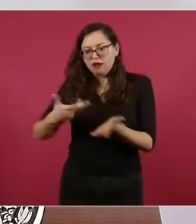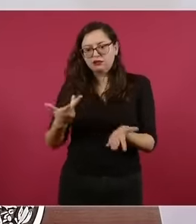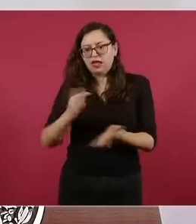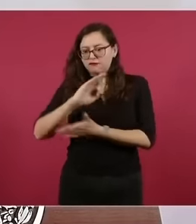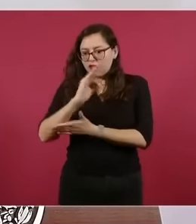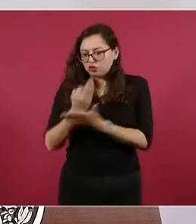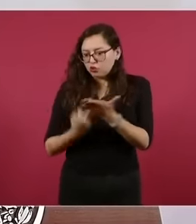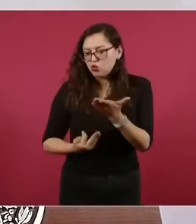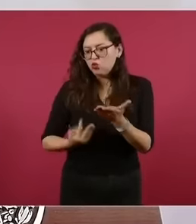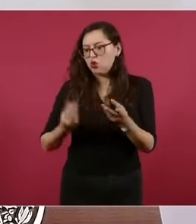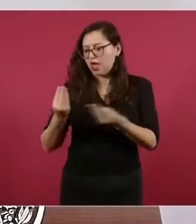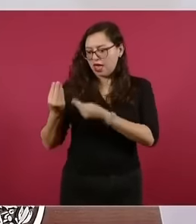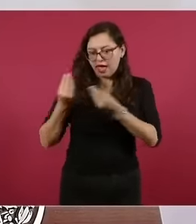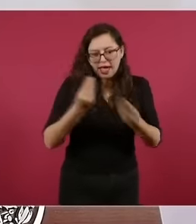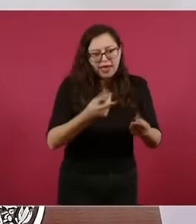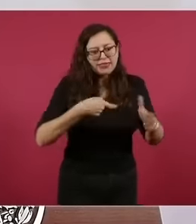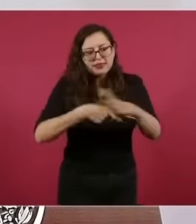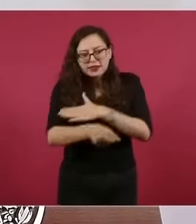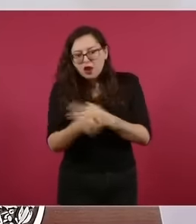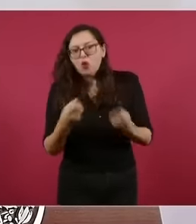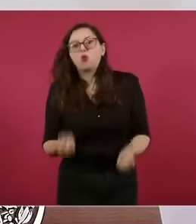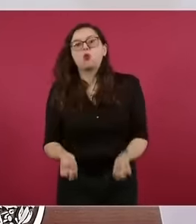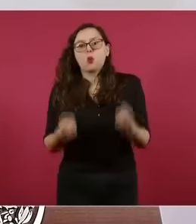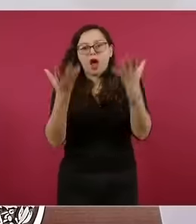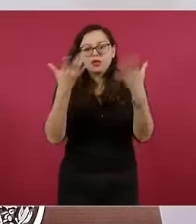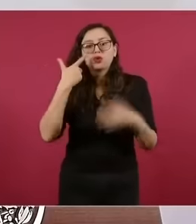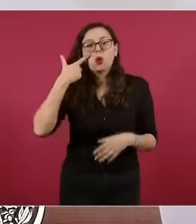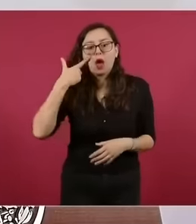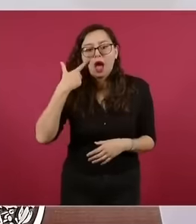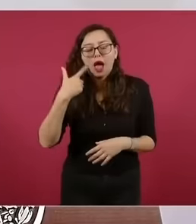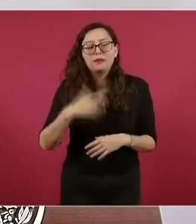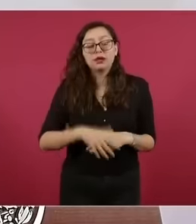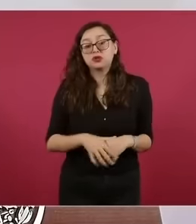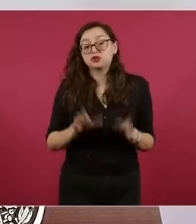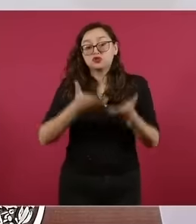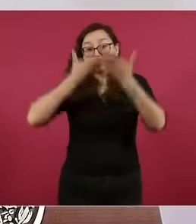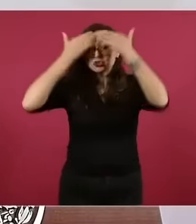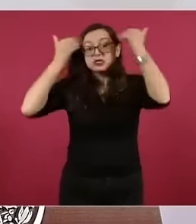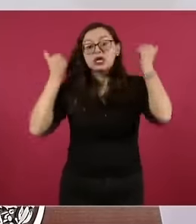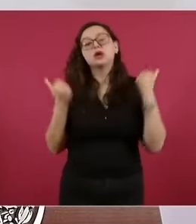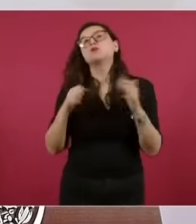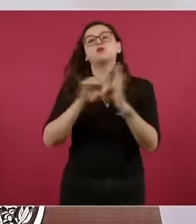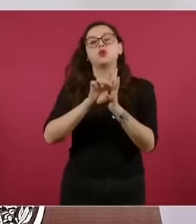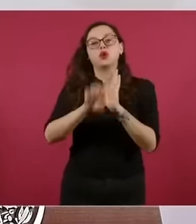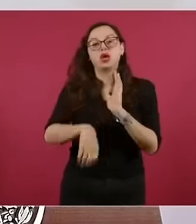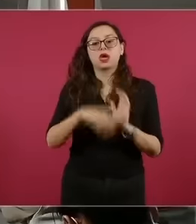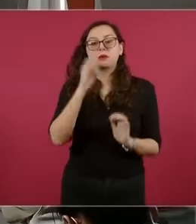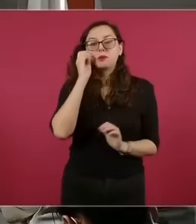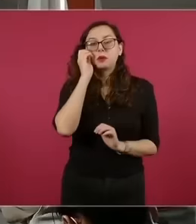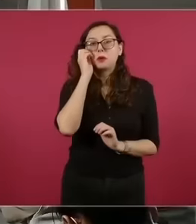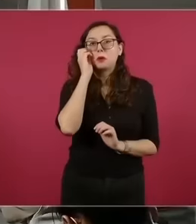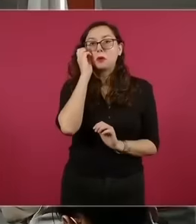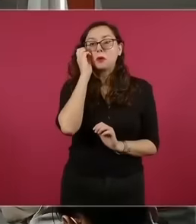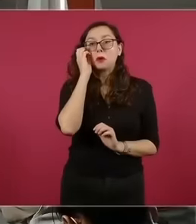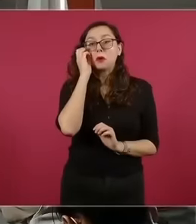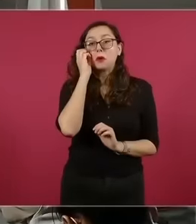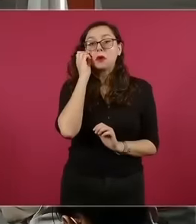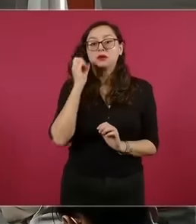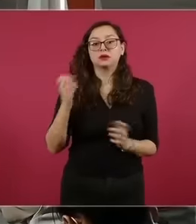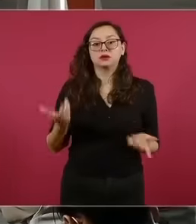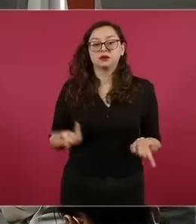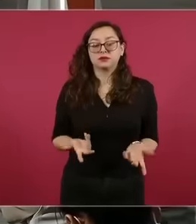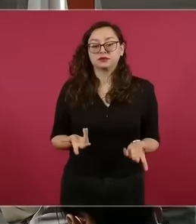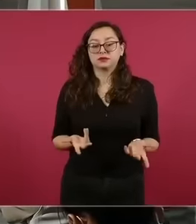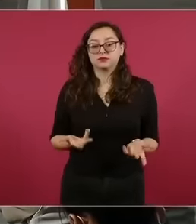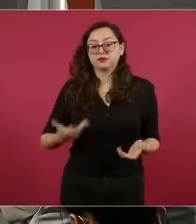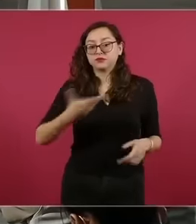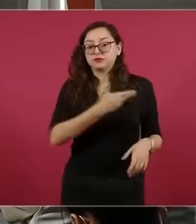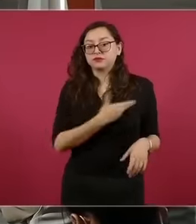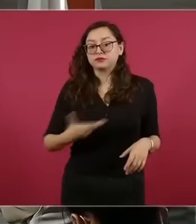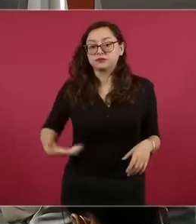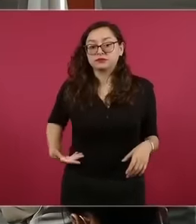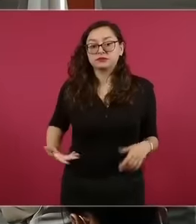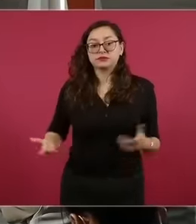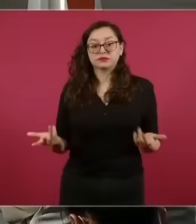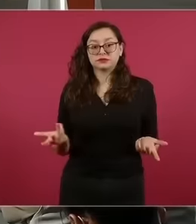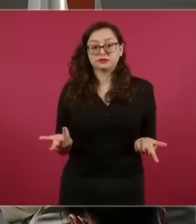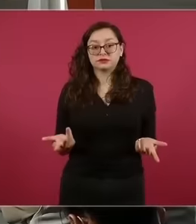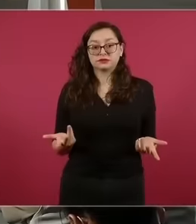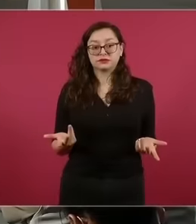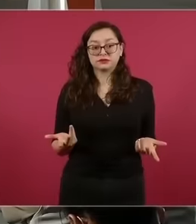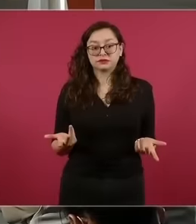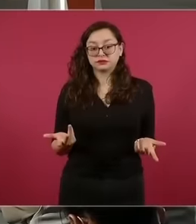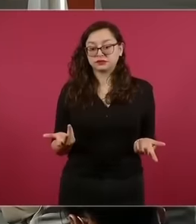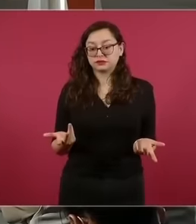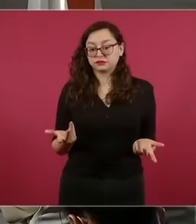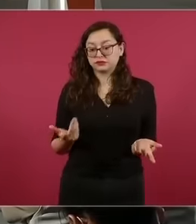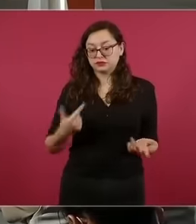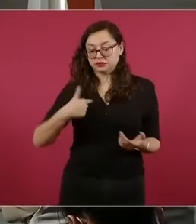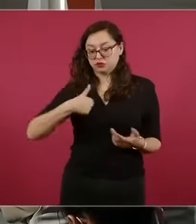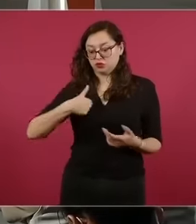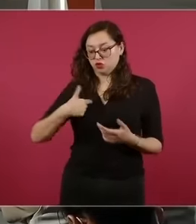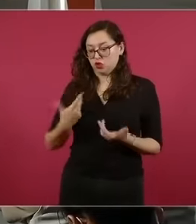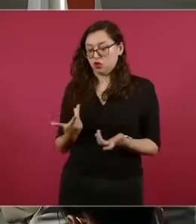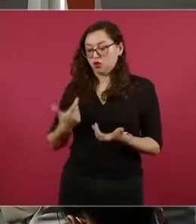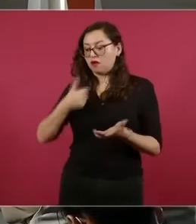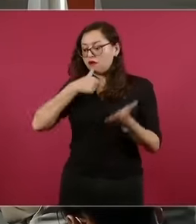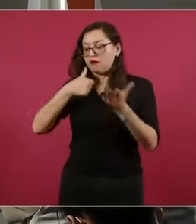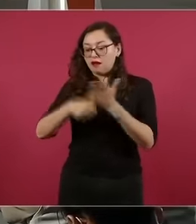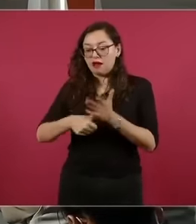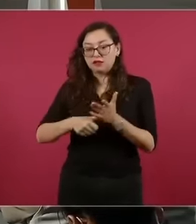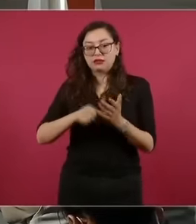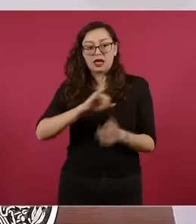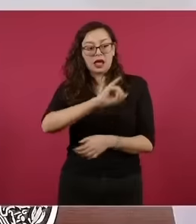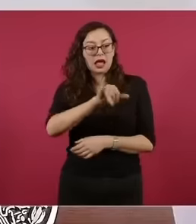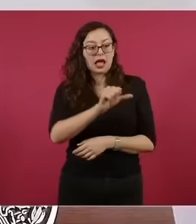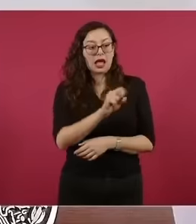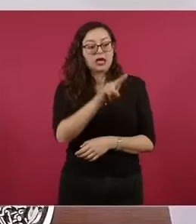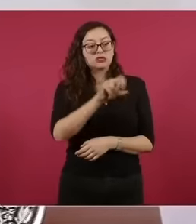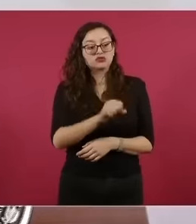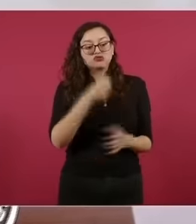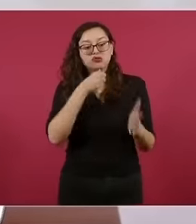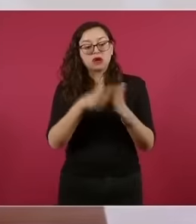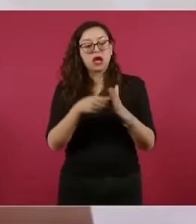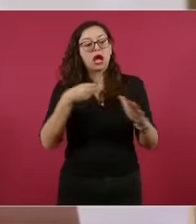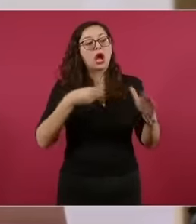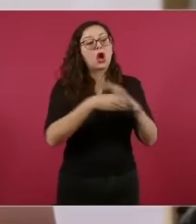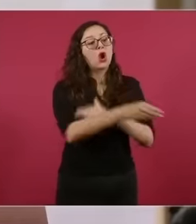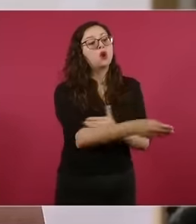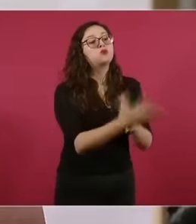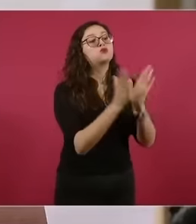see this a writing from the president addressed to Jesús no Ramírez I really charge you to attend to